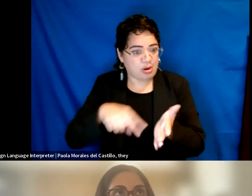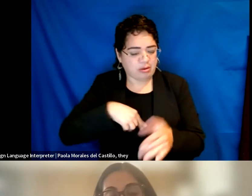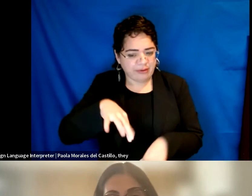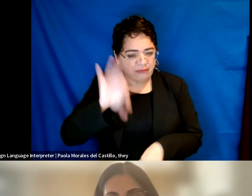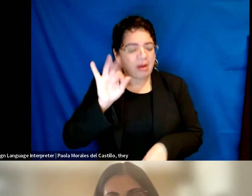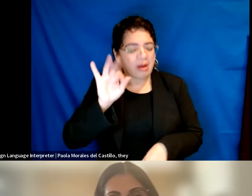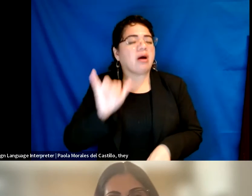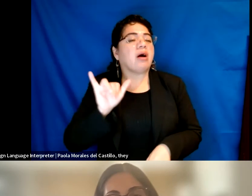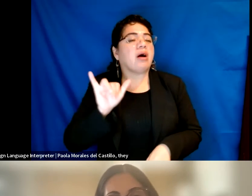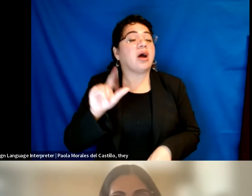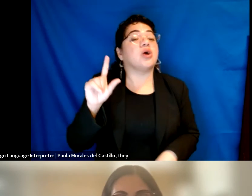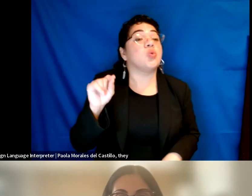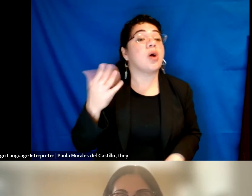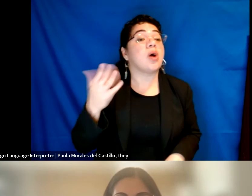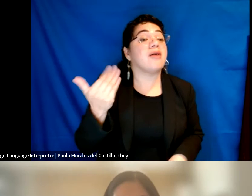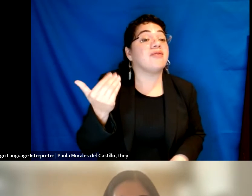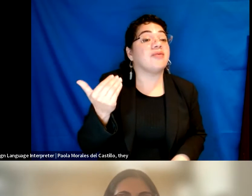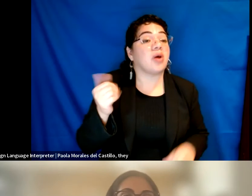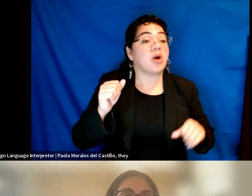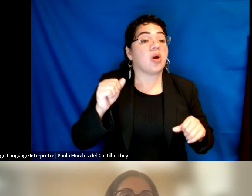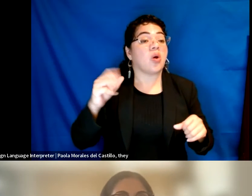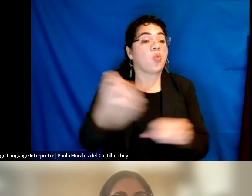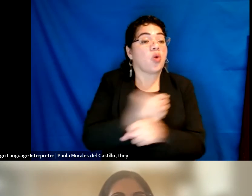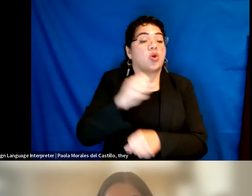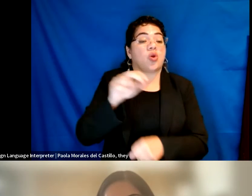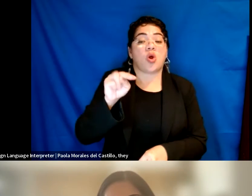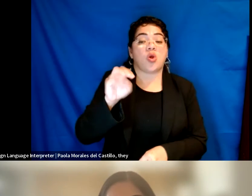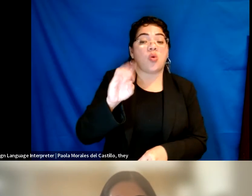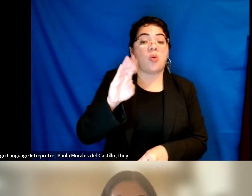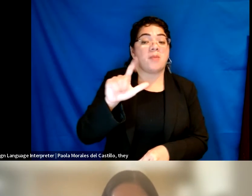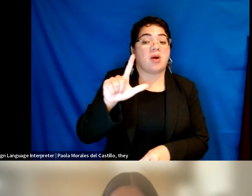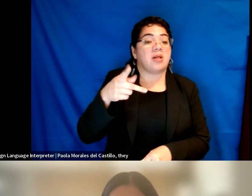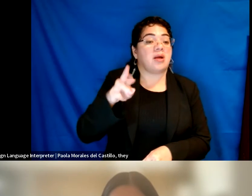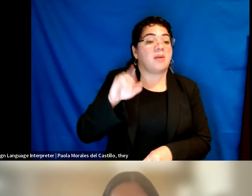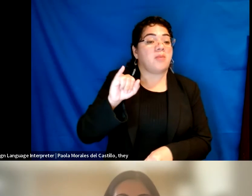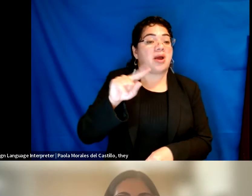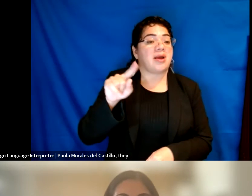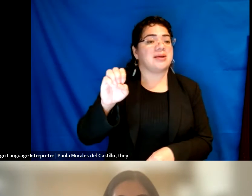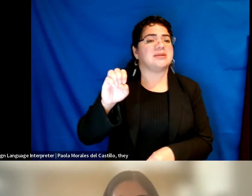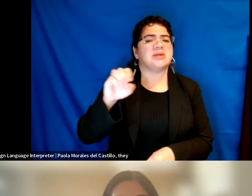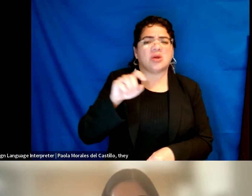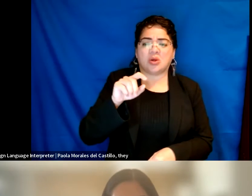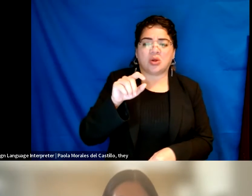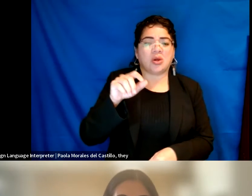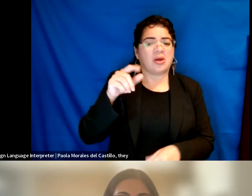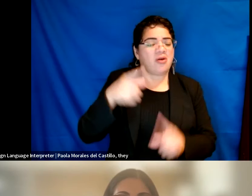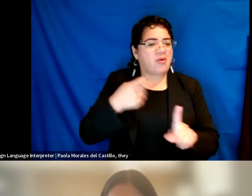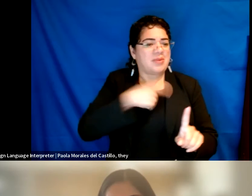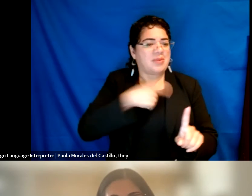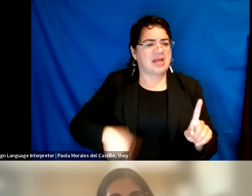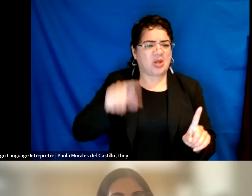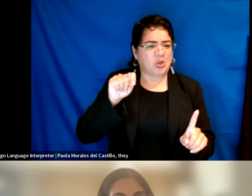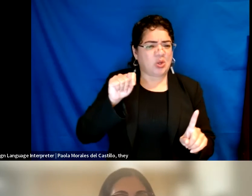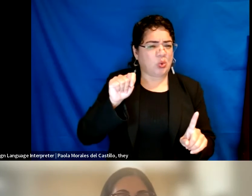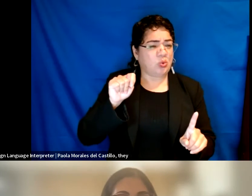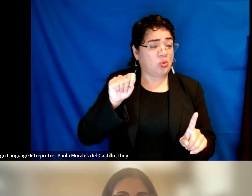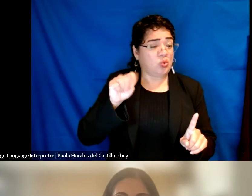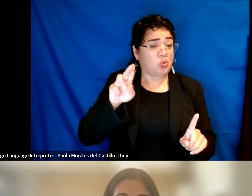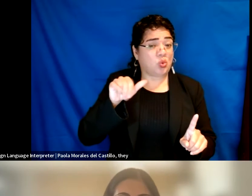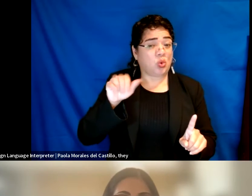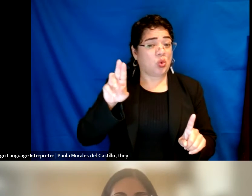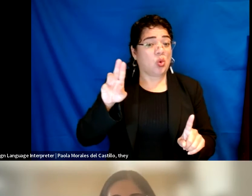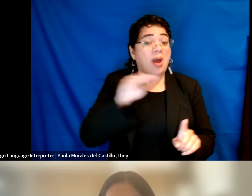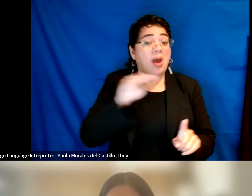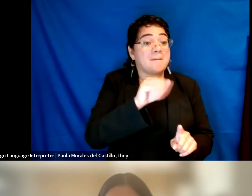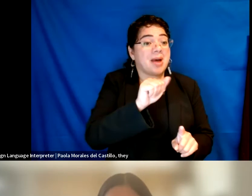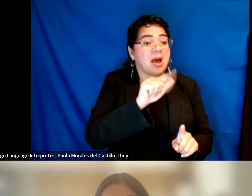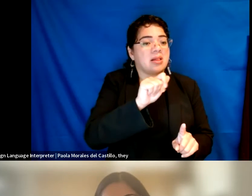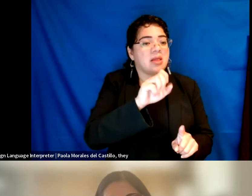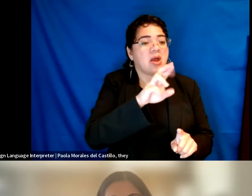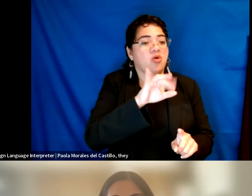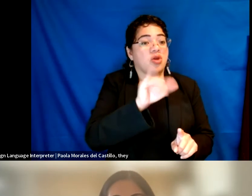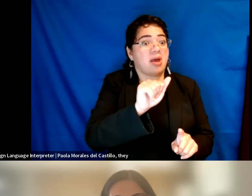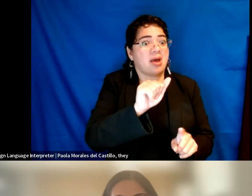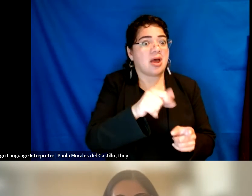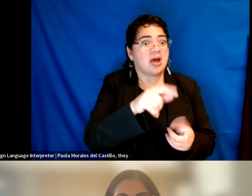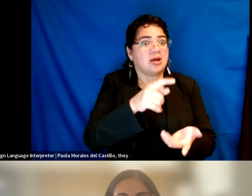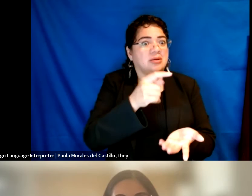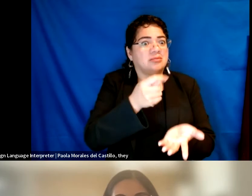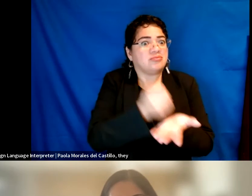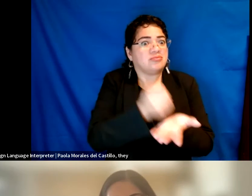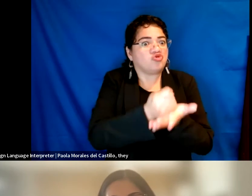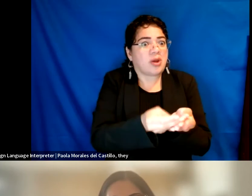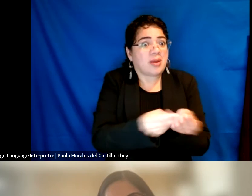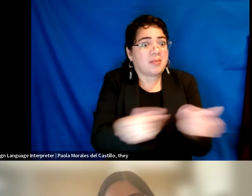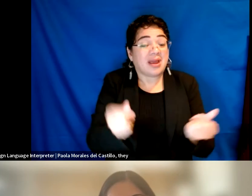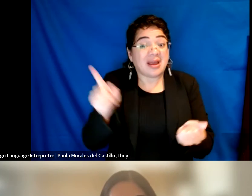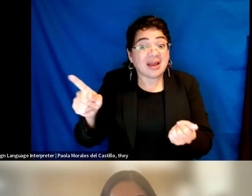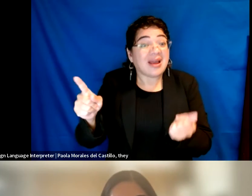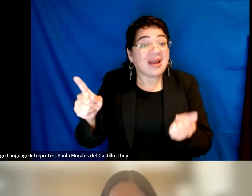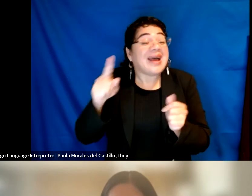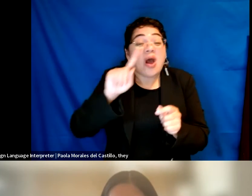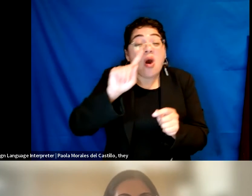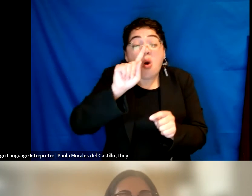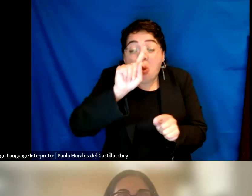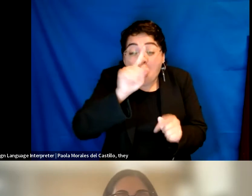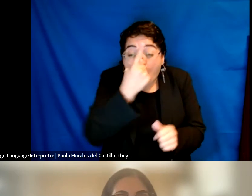Ranya Virk: the two thousand and fifteen winner of the Nobel Prize um to you uh from China. Um actually discovered a malaria treatment. Um! And she was only cited once for her actually kind of, you know, seminal article on this um treatment.